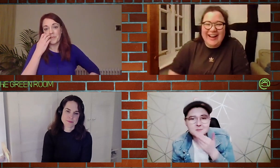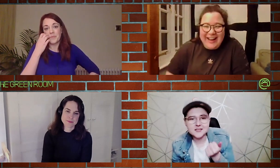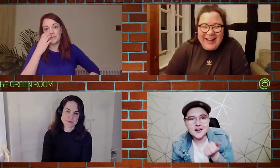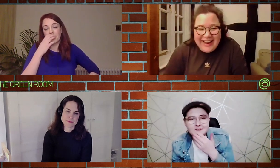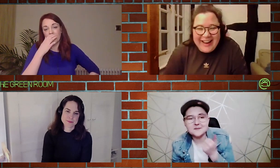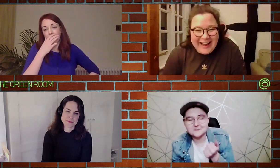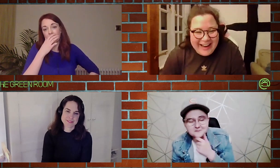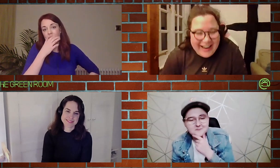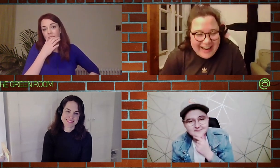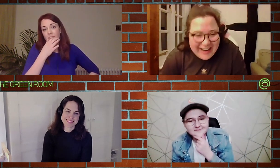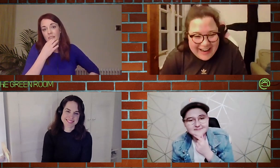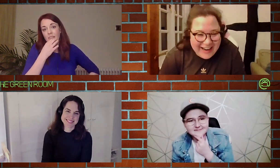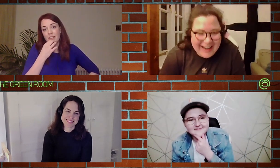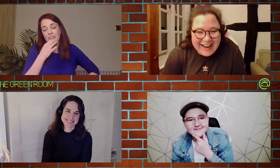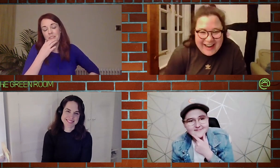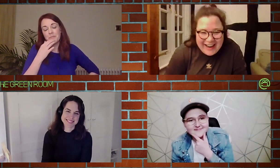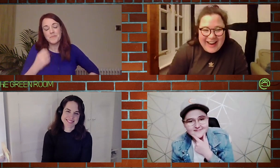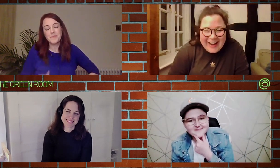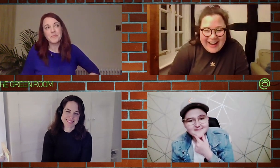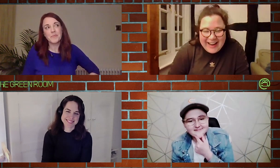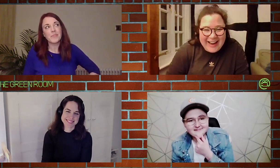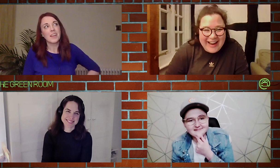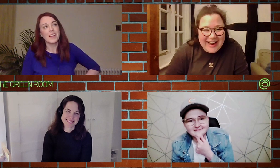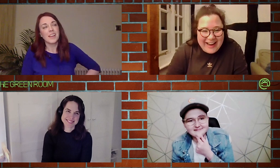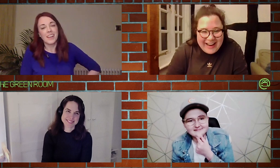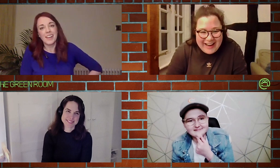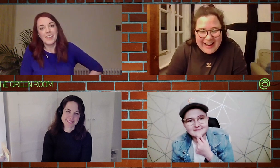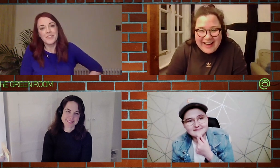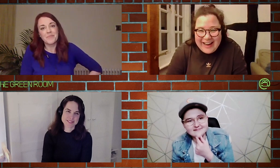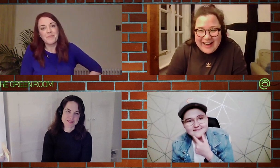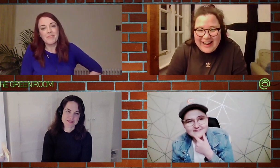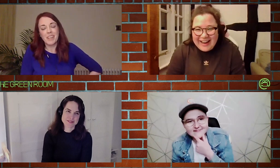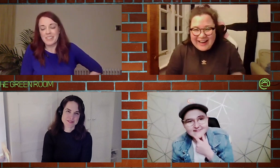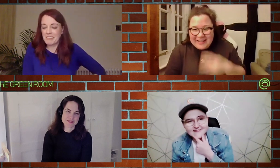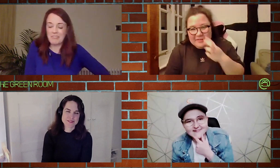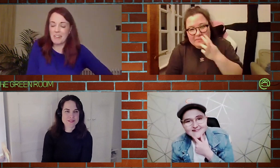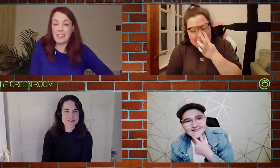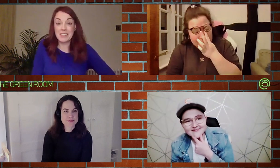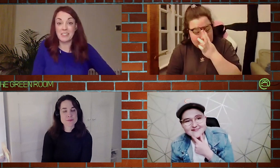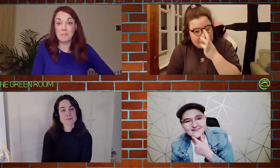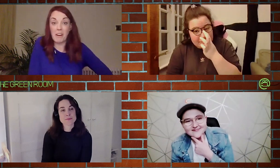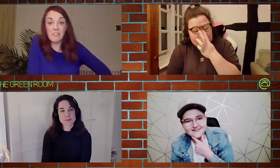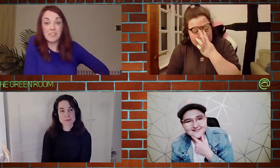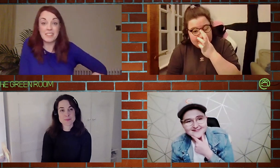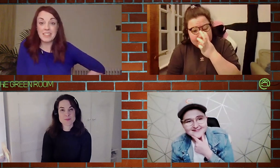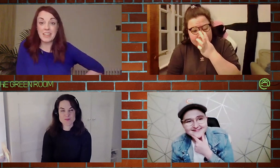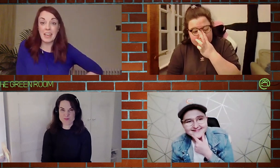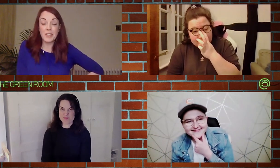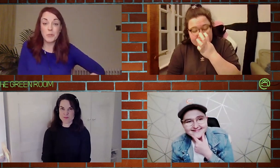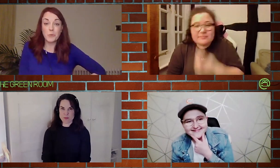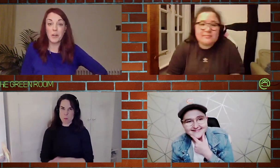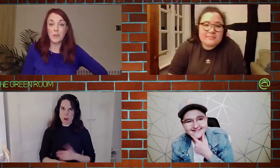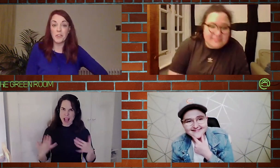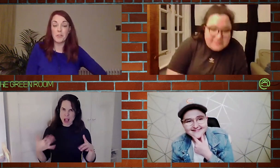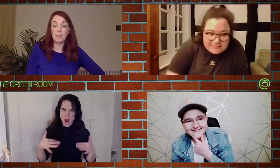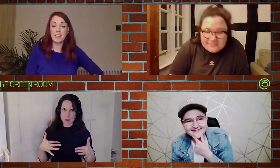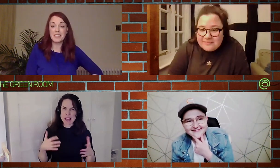just so lovely to work together again. It was great. JB: Well that sounds perfect doesn't it getting to work with your